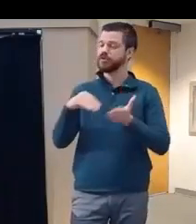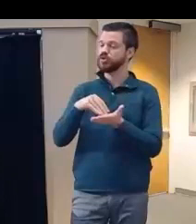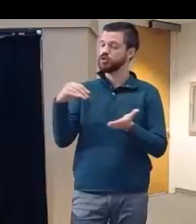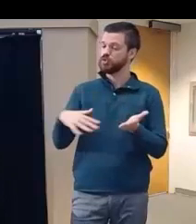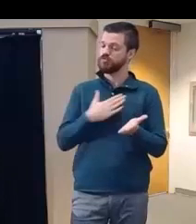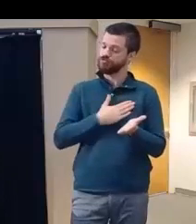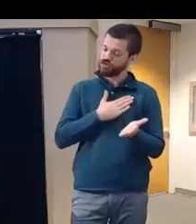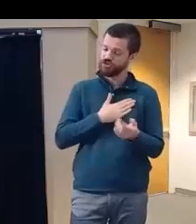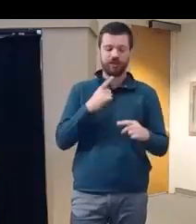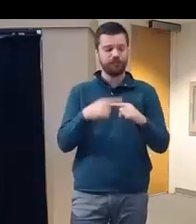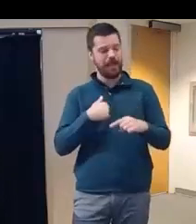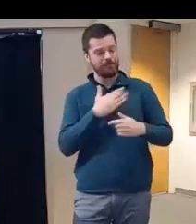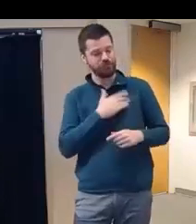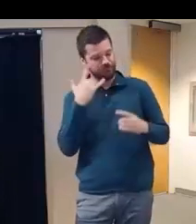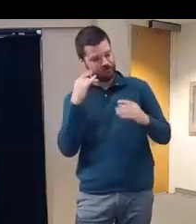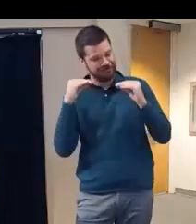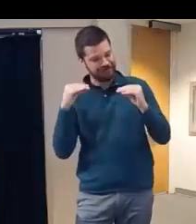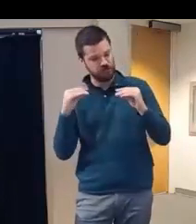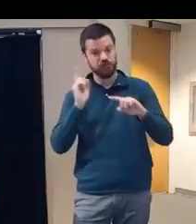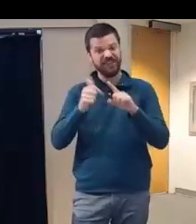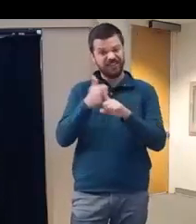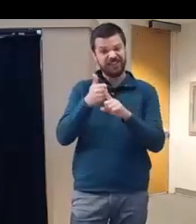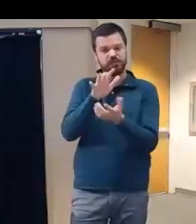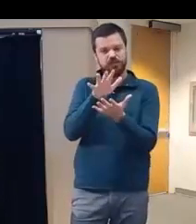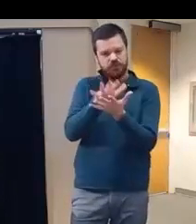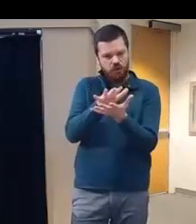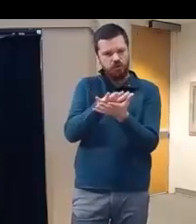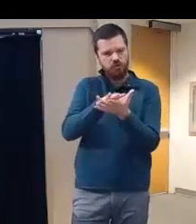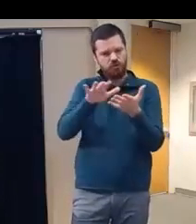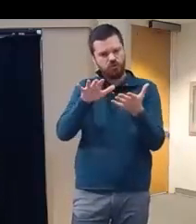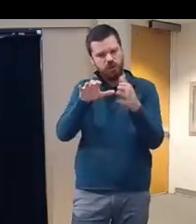appreciate them for the teaching but because it is scholarly activity and how to make sure that